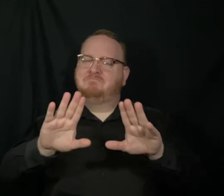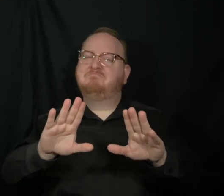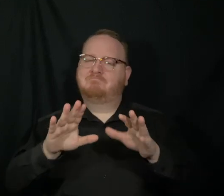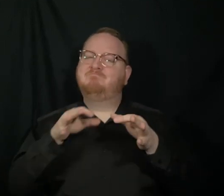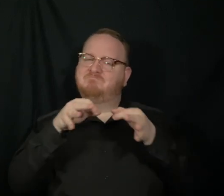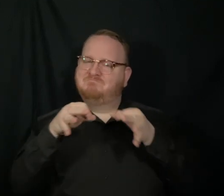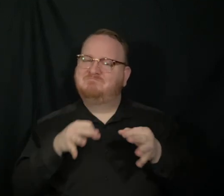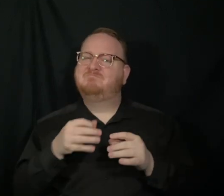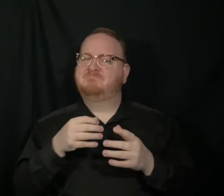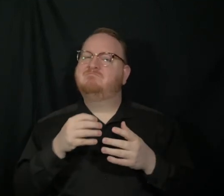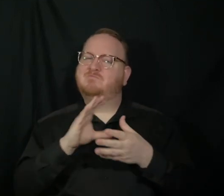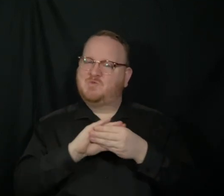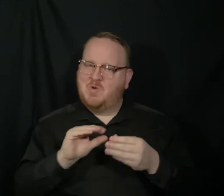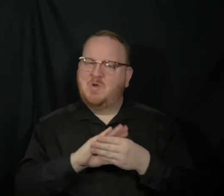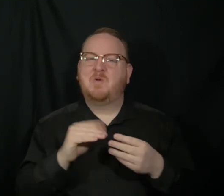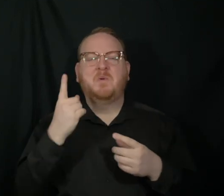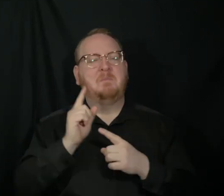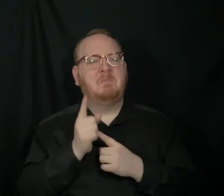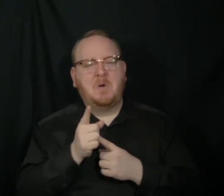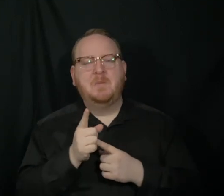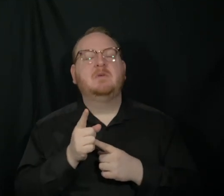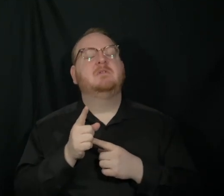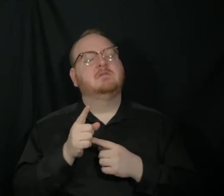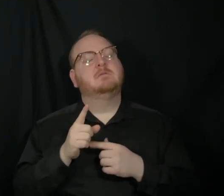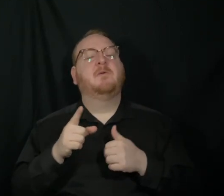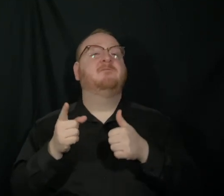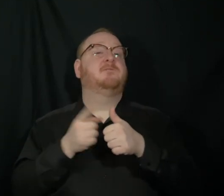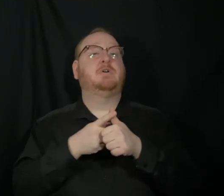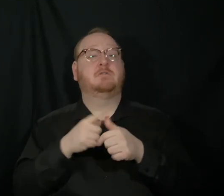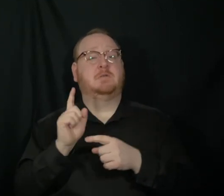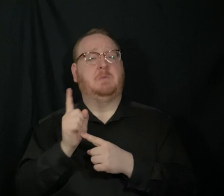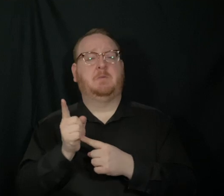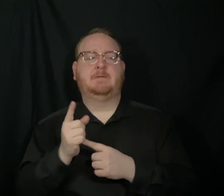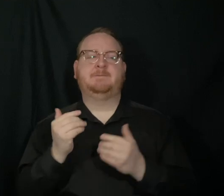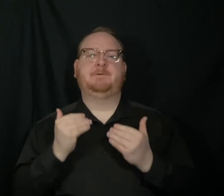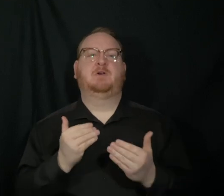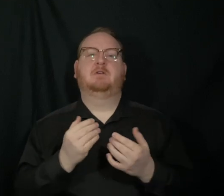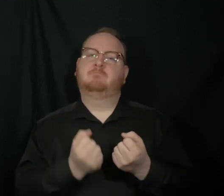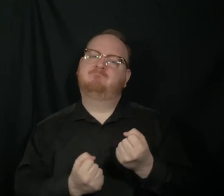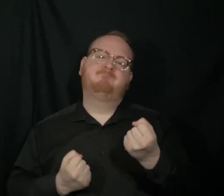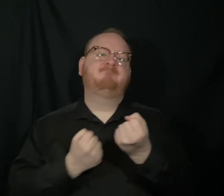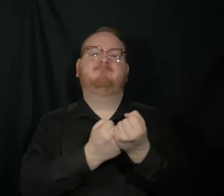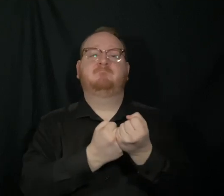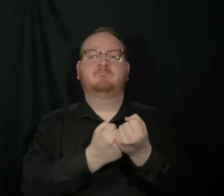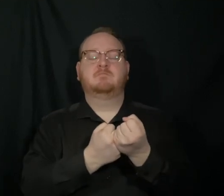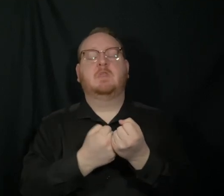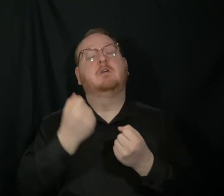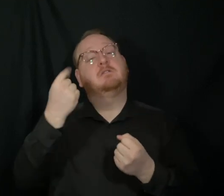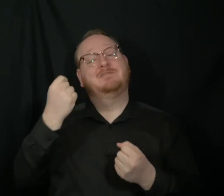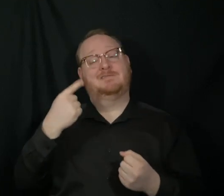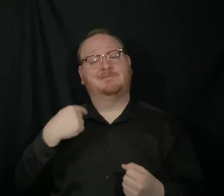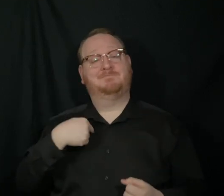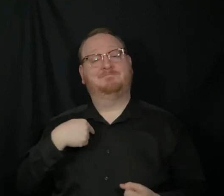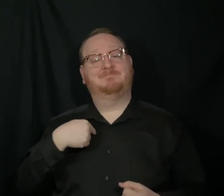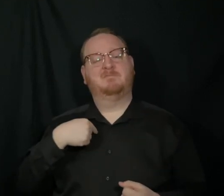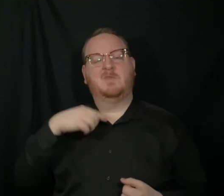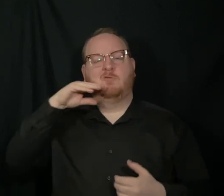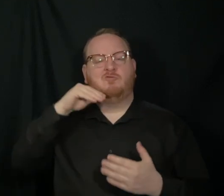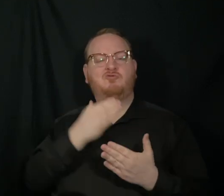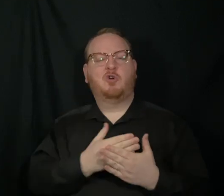advocacy experience when my daughter who is the same age as Mason, she's 19. But she was in preschool. So she had just